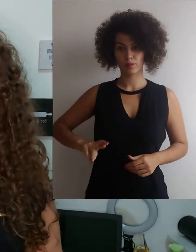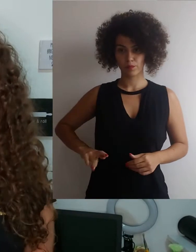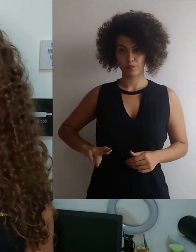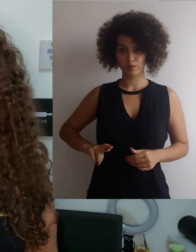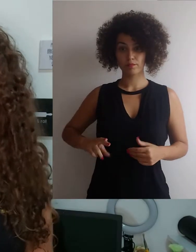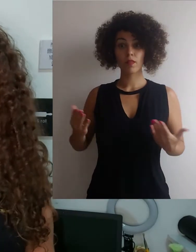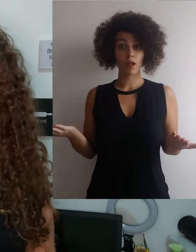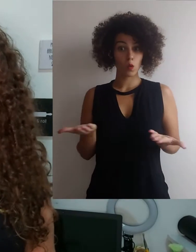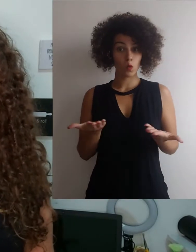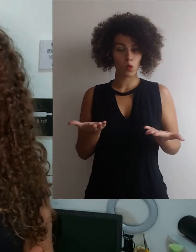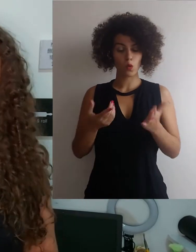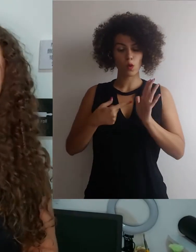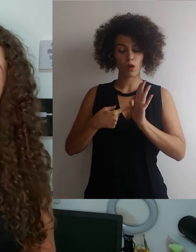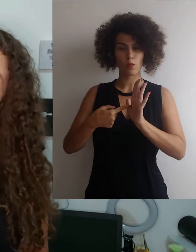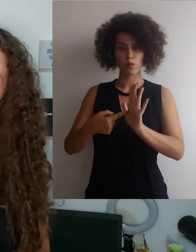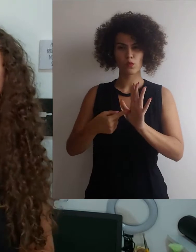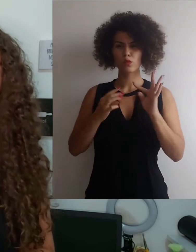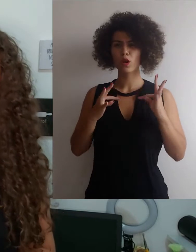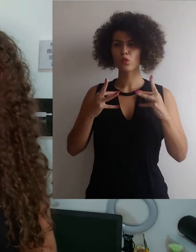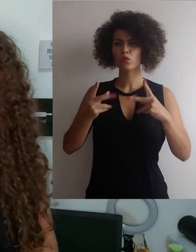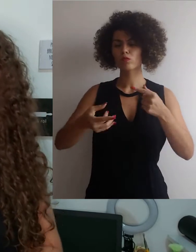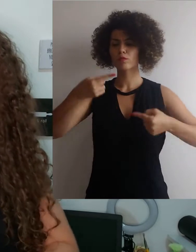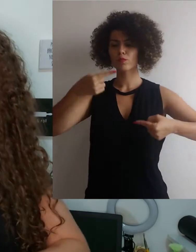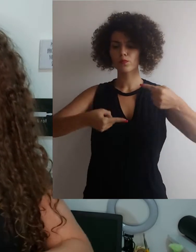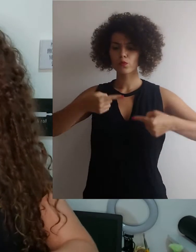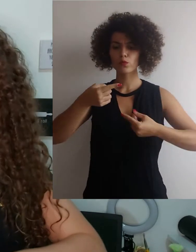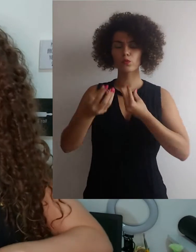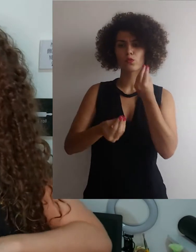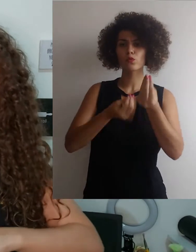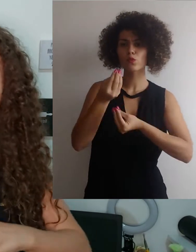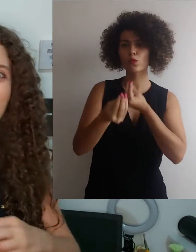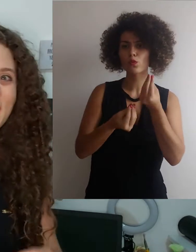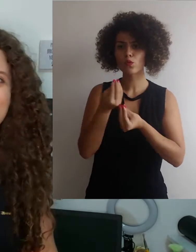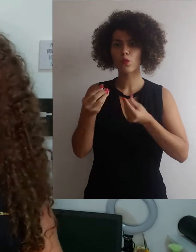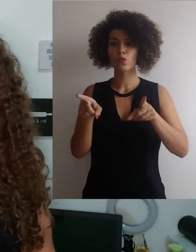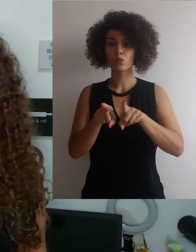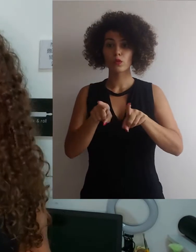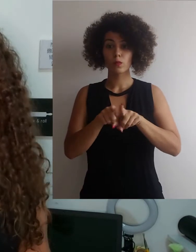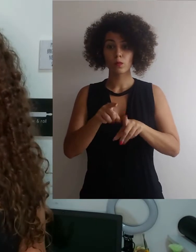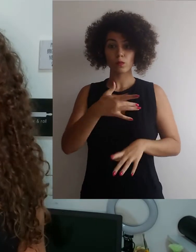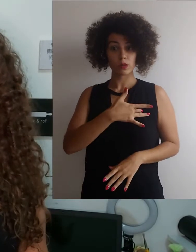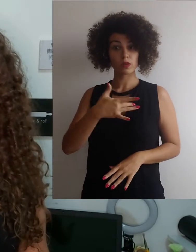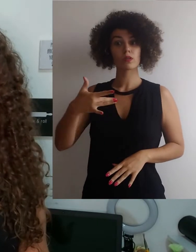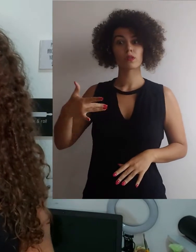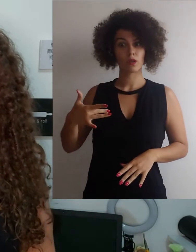during the First Republic and now in this video we will see the various comings and goings